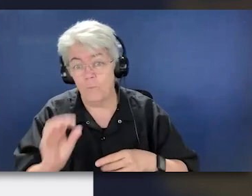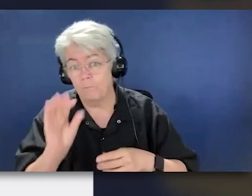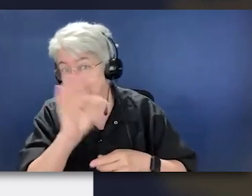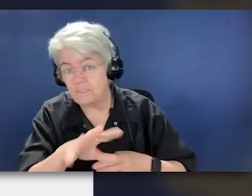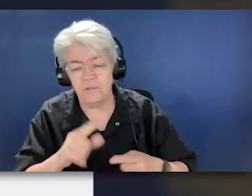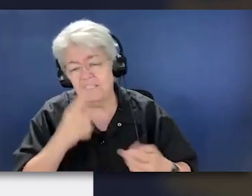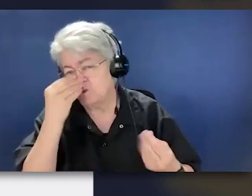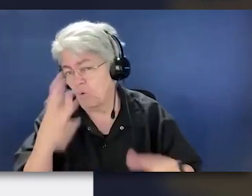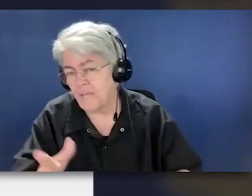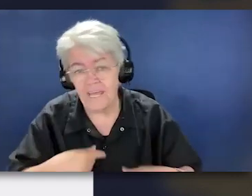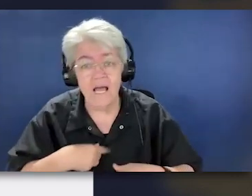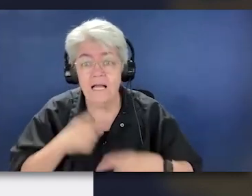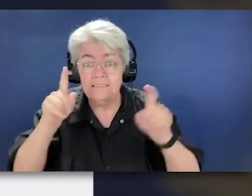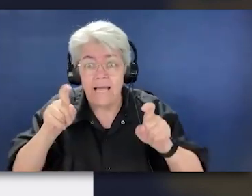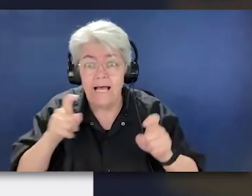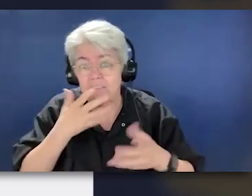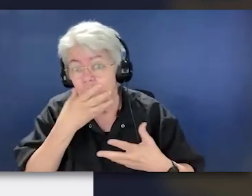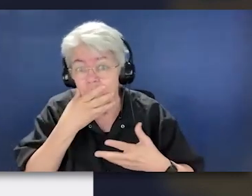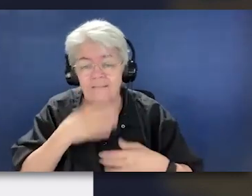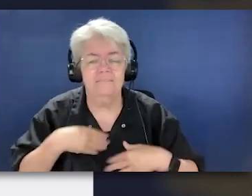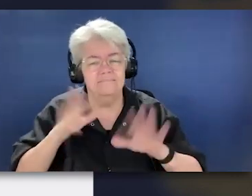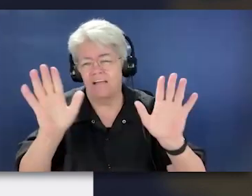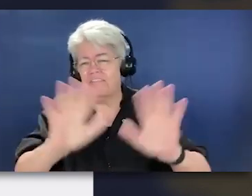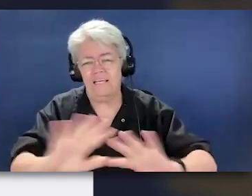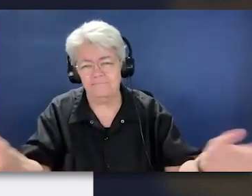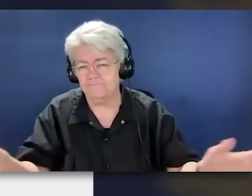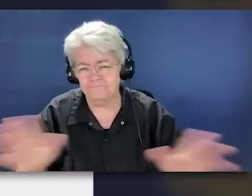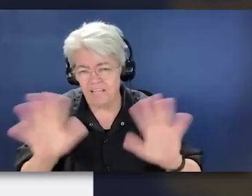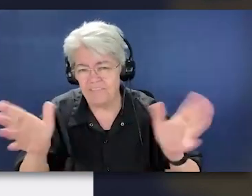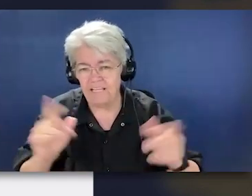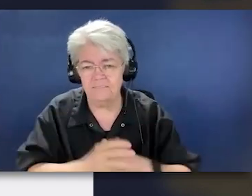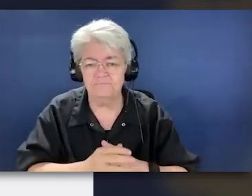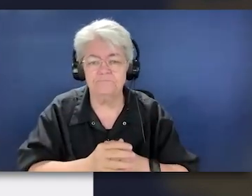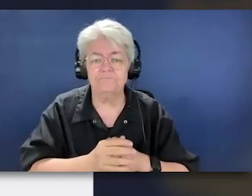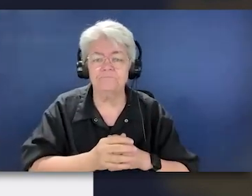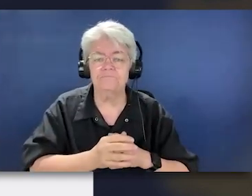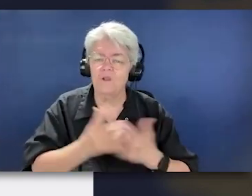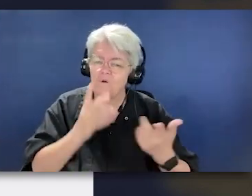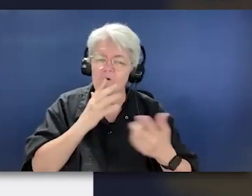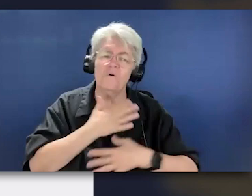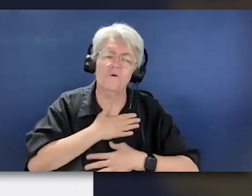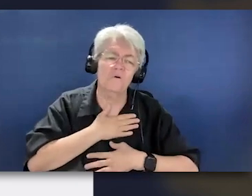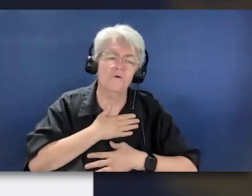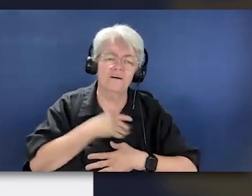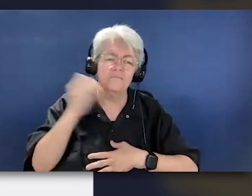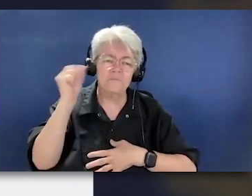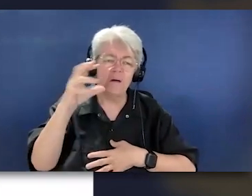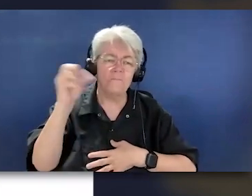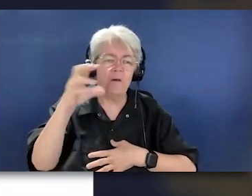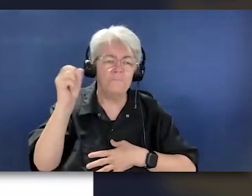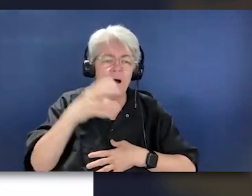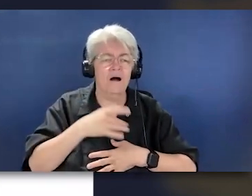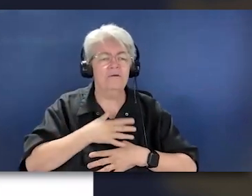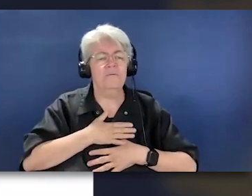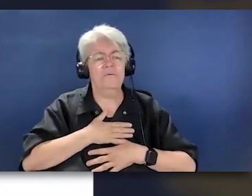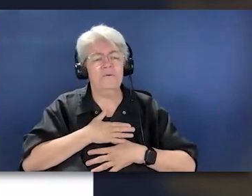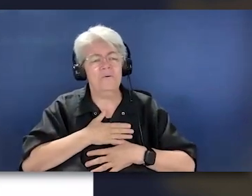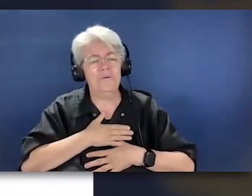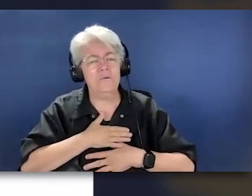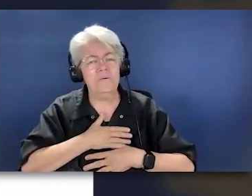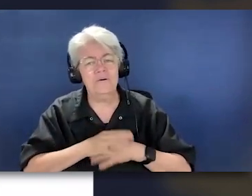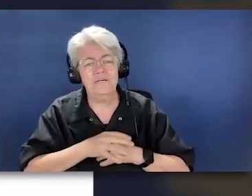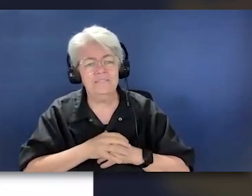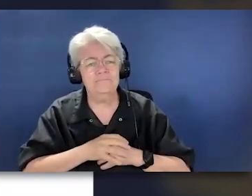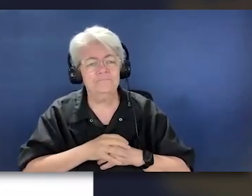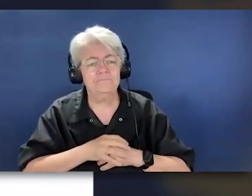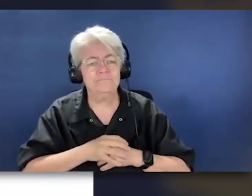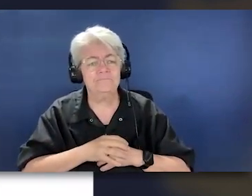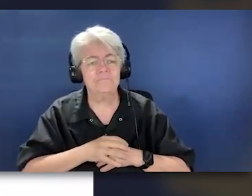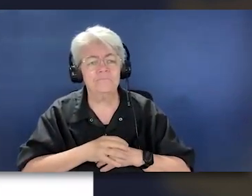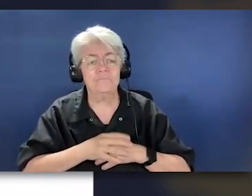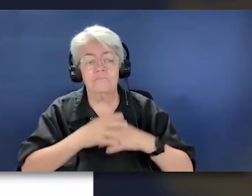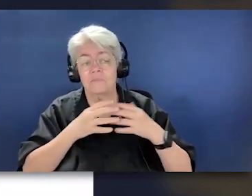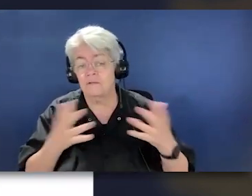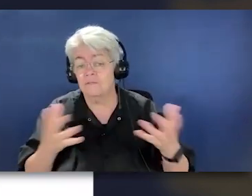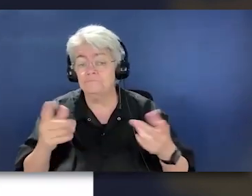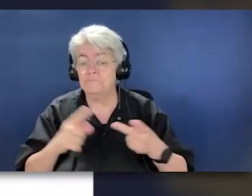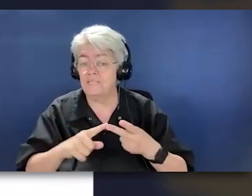There will not be a test, but I love this. All right, what a privilege to be here with